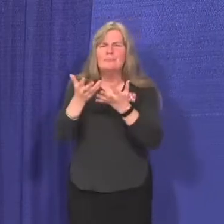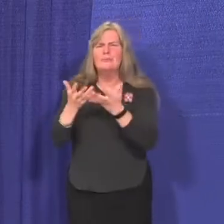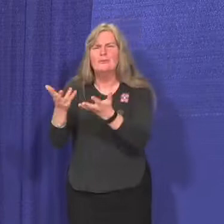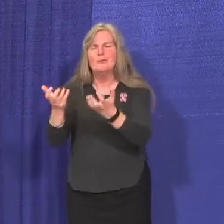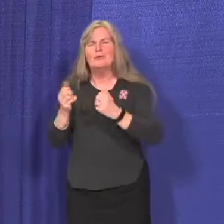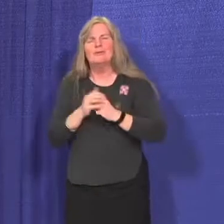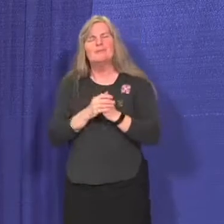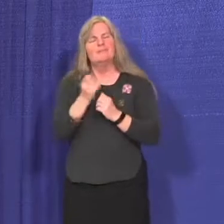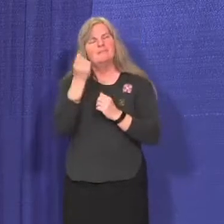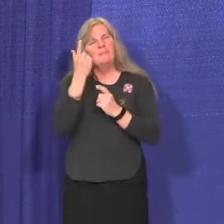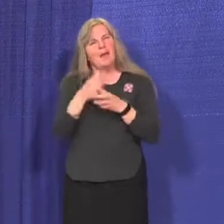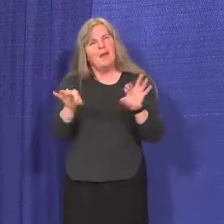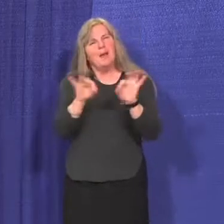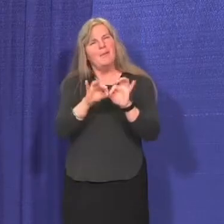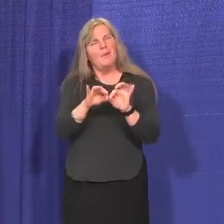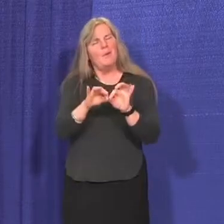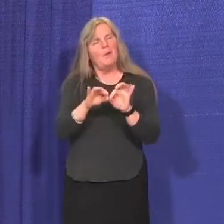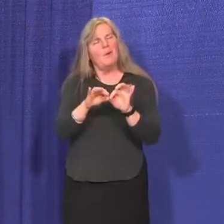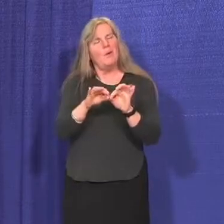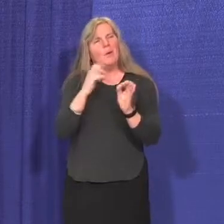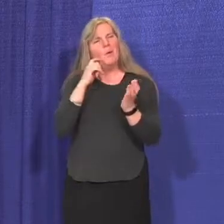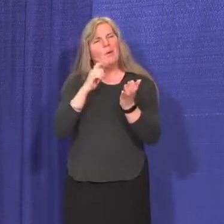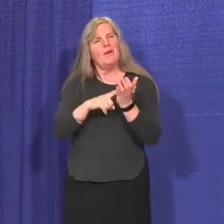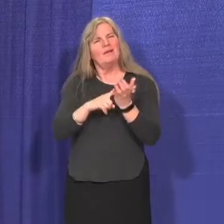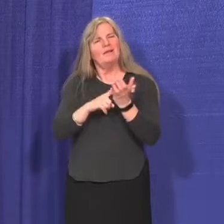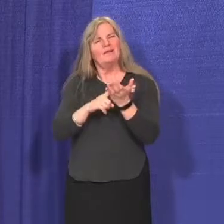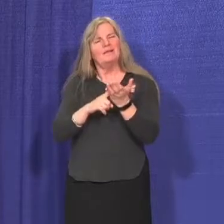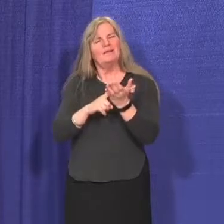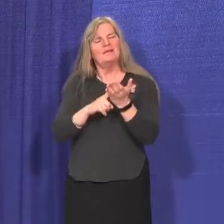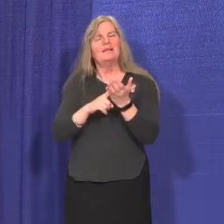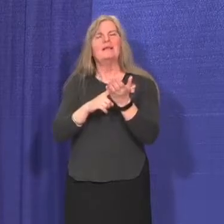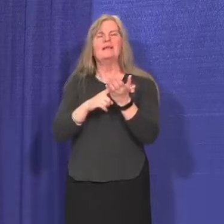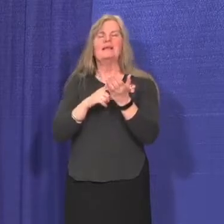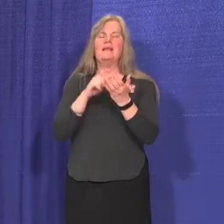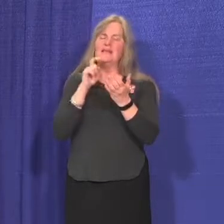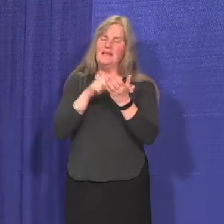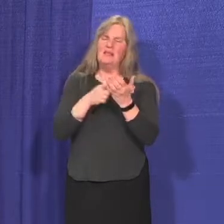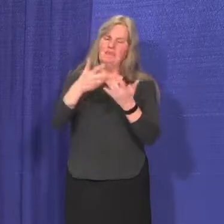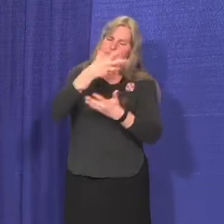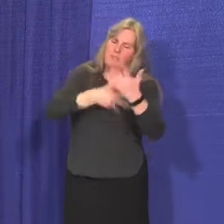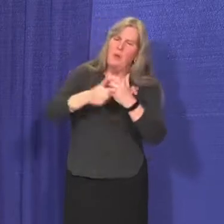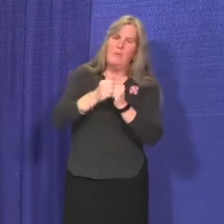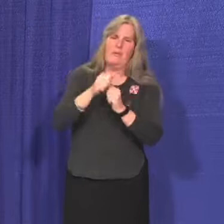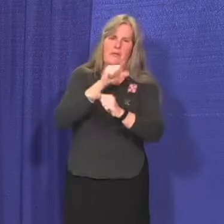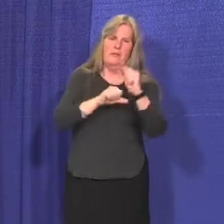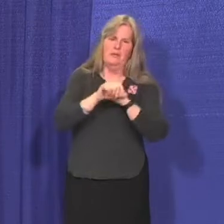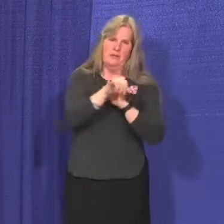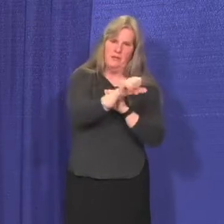continue to practice safe six plus one. I know it's difficult.